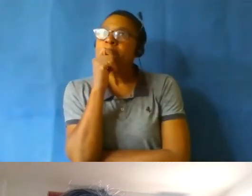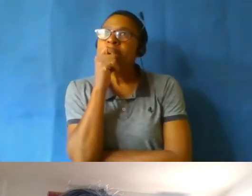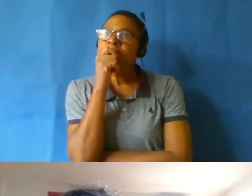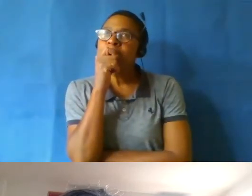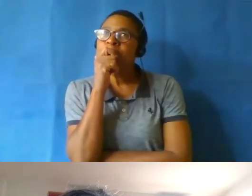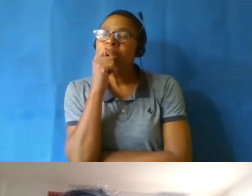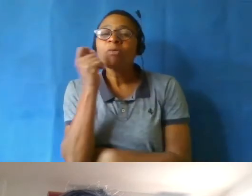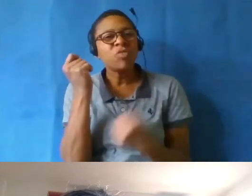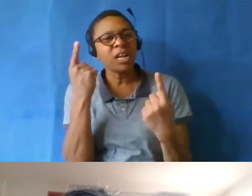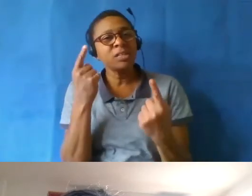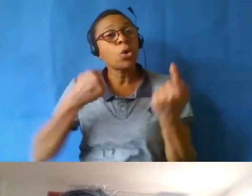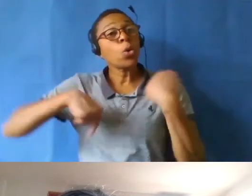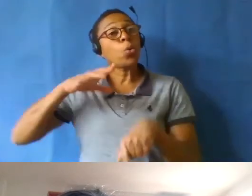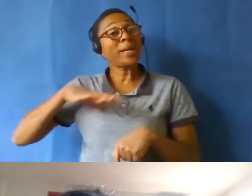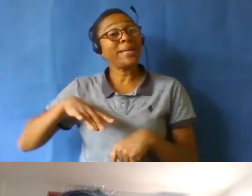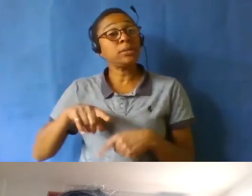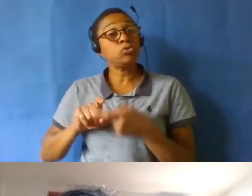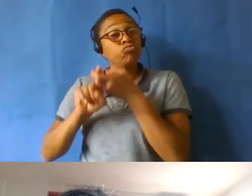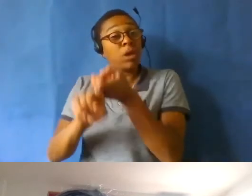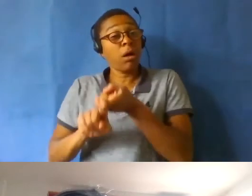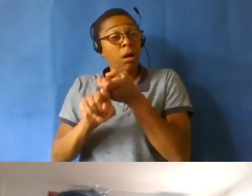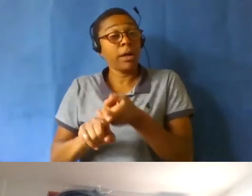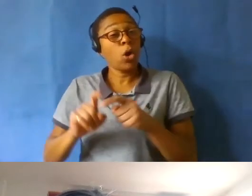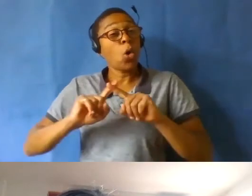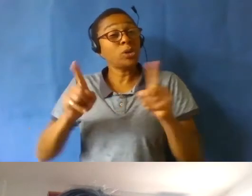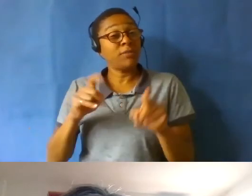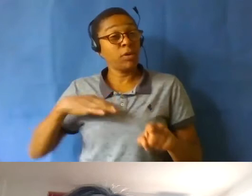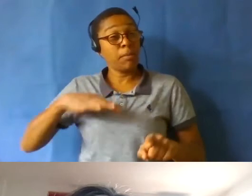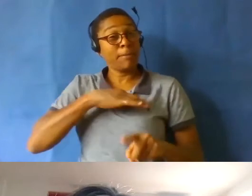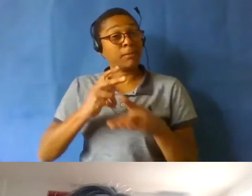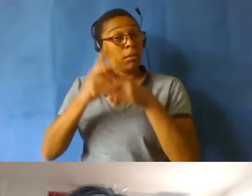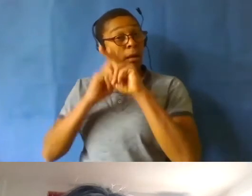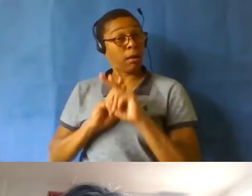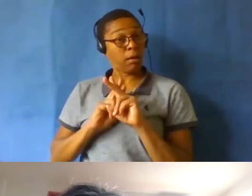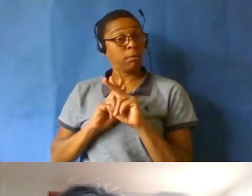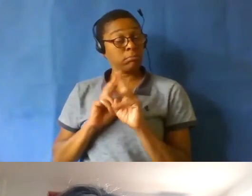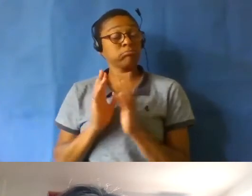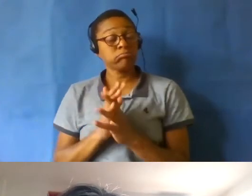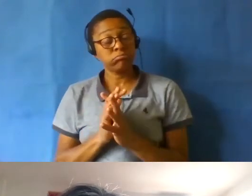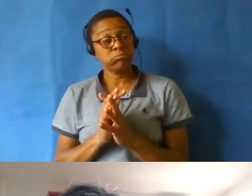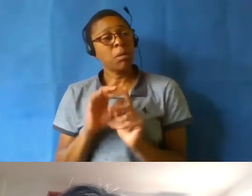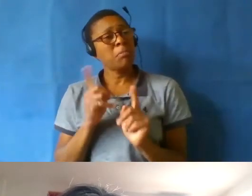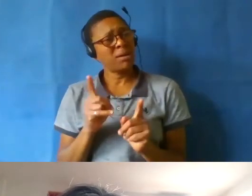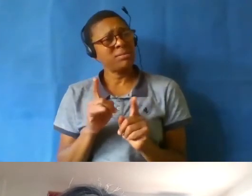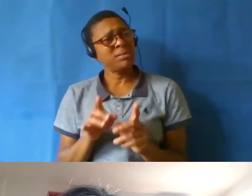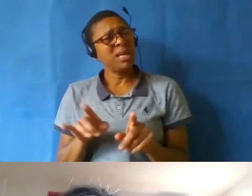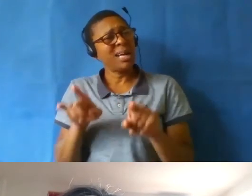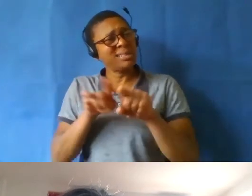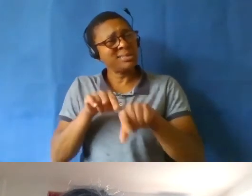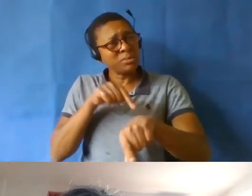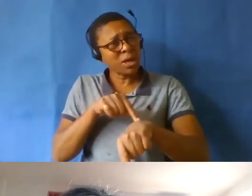care of different forms and at the same time wanting to you know subvert resist